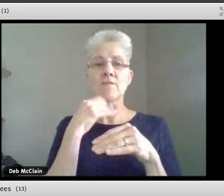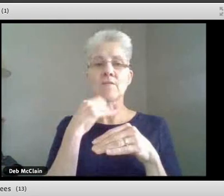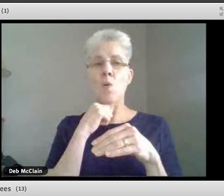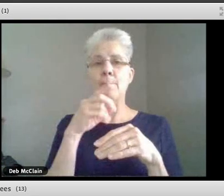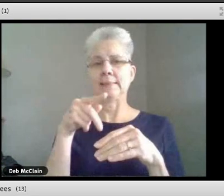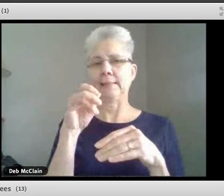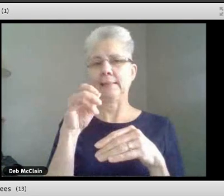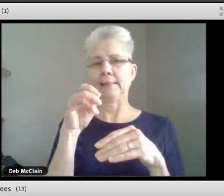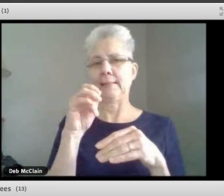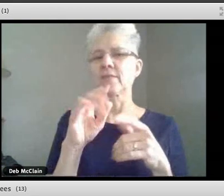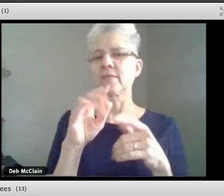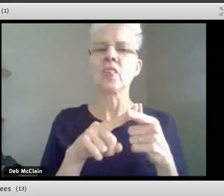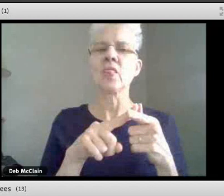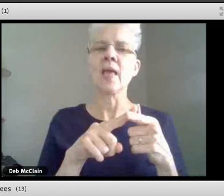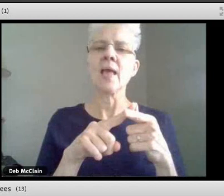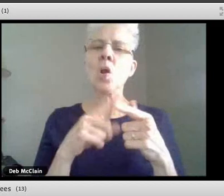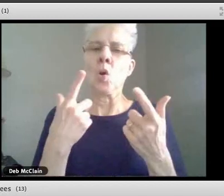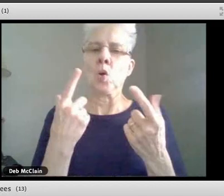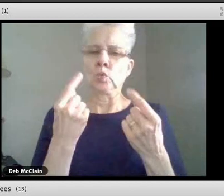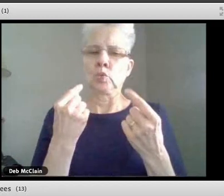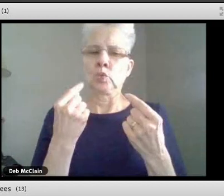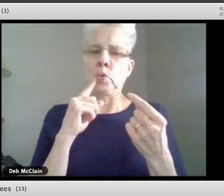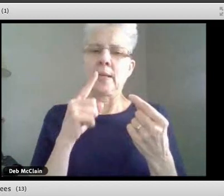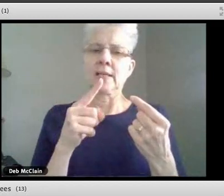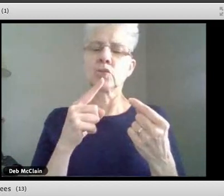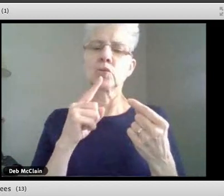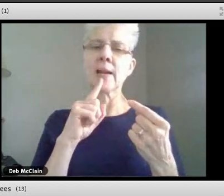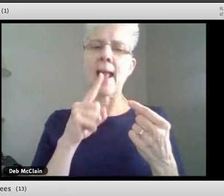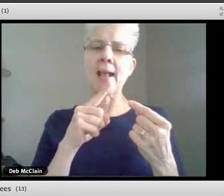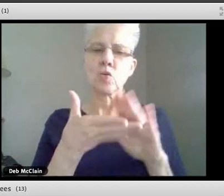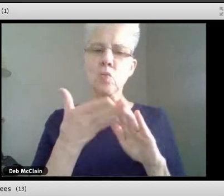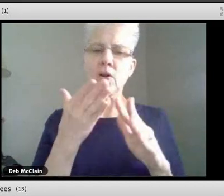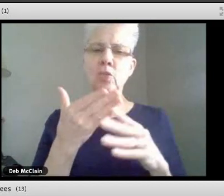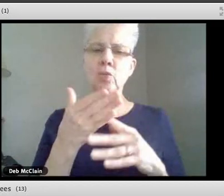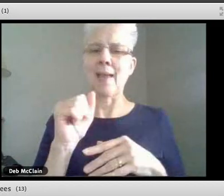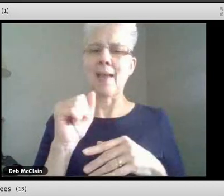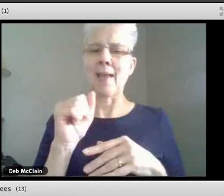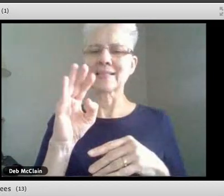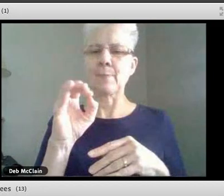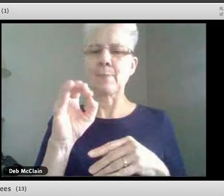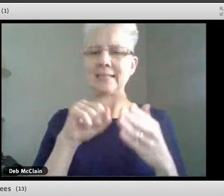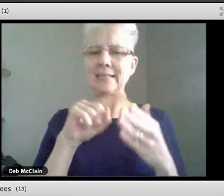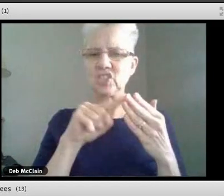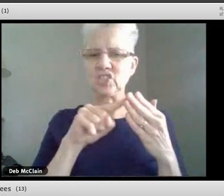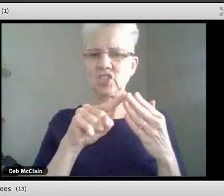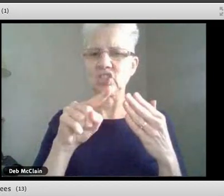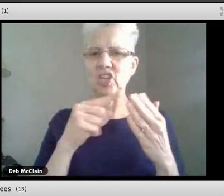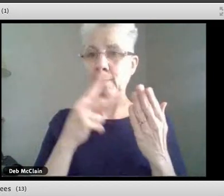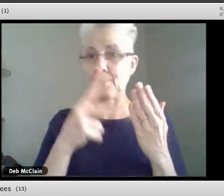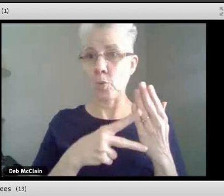through the accessibility checker, and it will take everything that you've got here. It will attach an accessibility report,